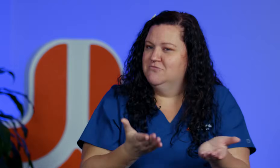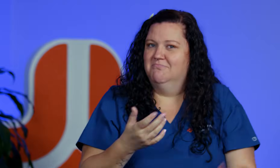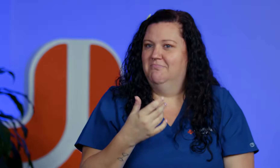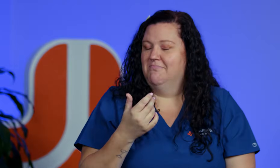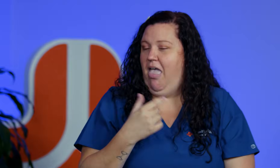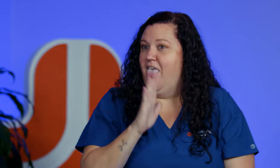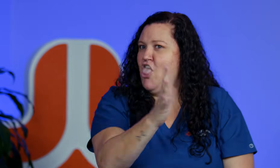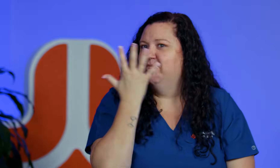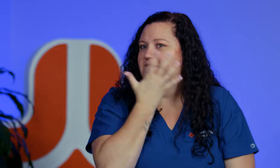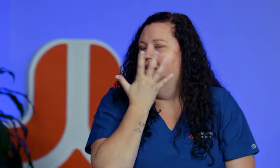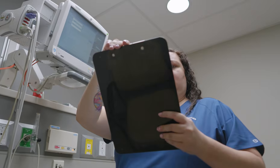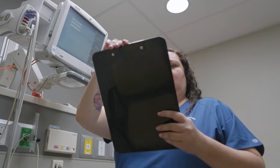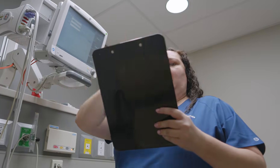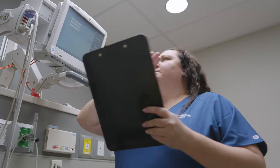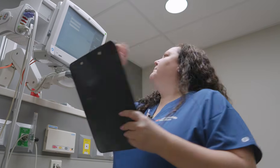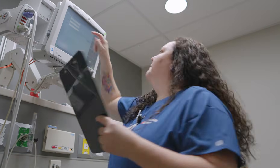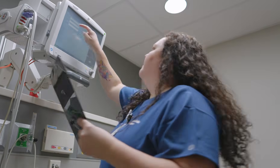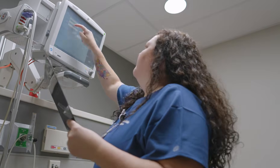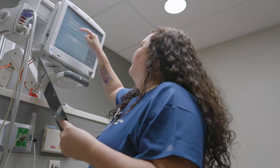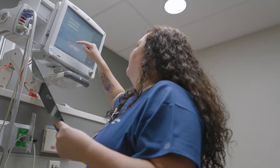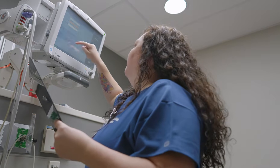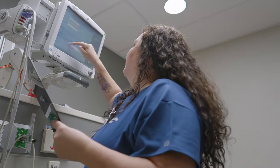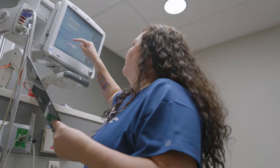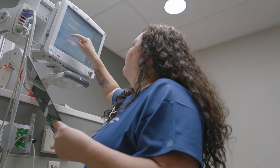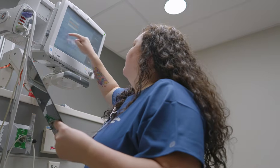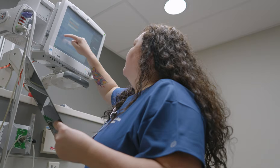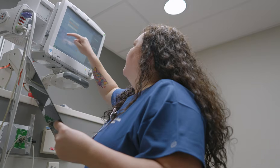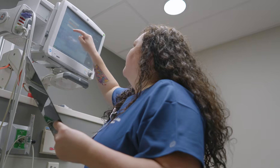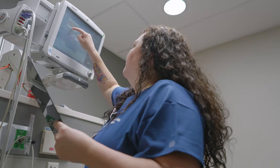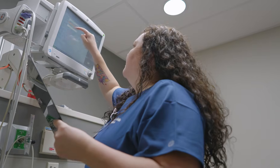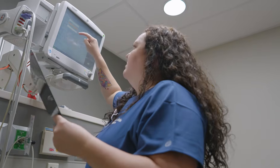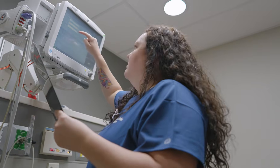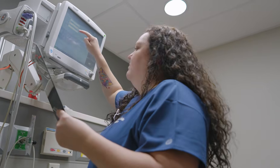My name is Bebe. I'm a deaf nurse here. And their face is just-- it just makes my day because their jaw